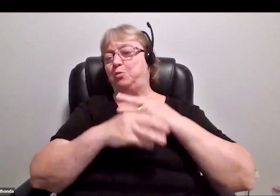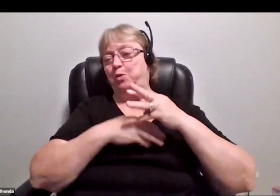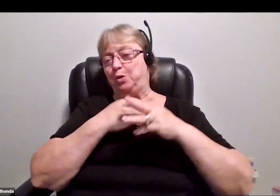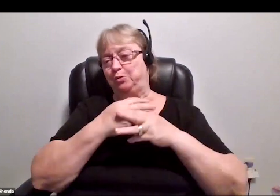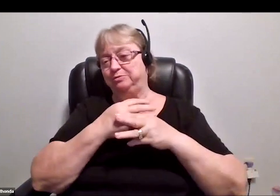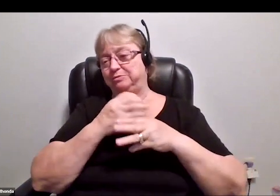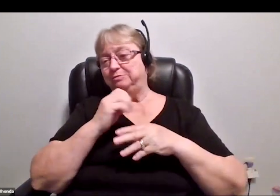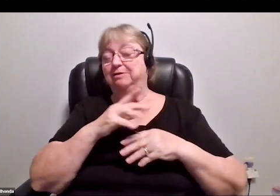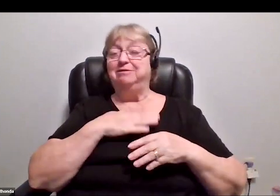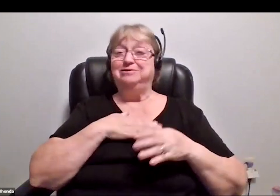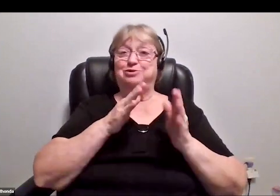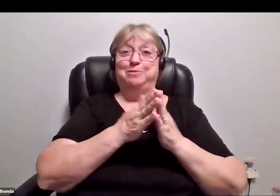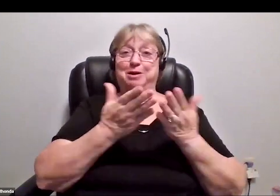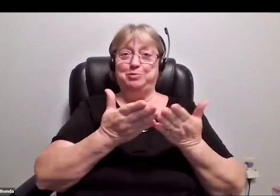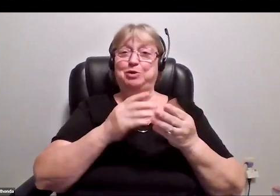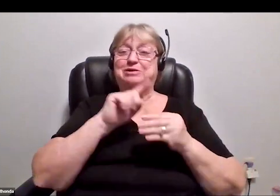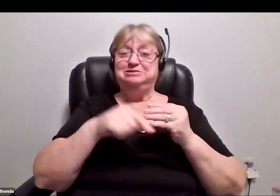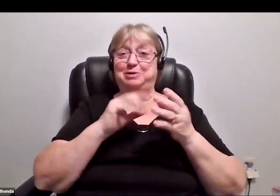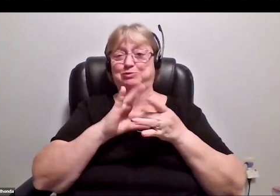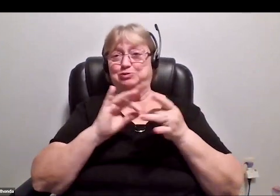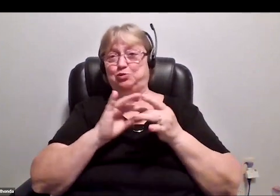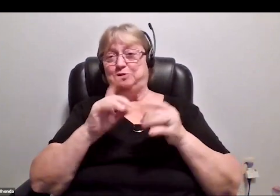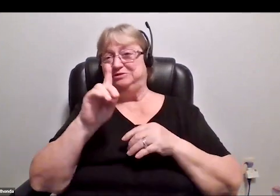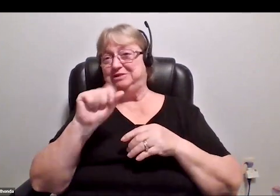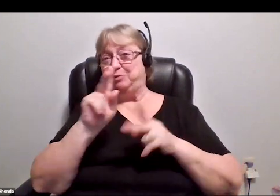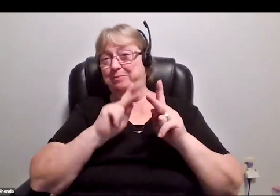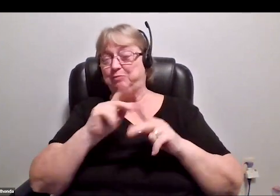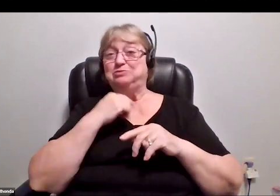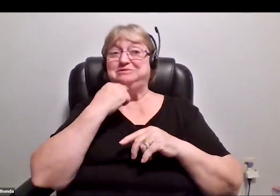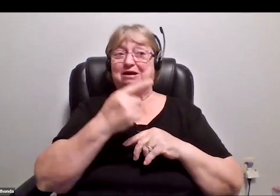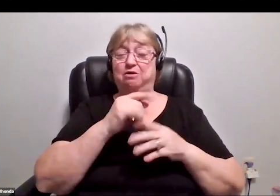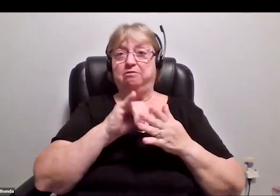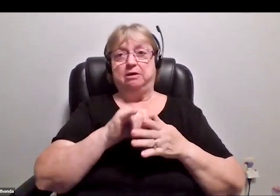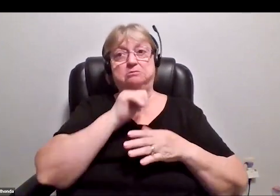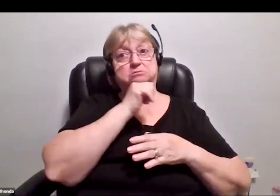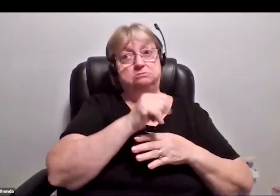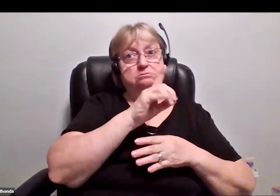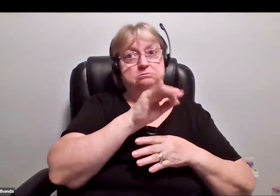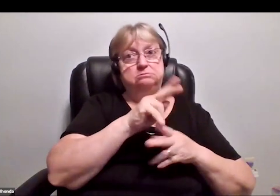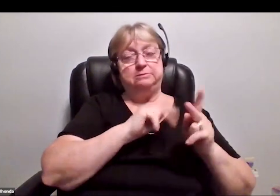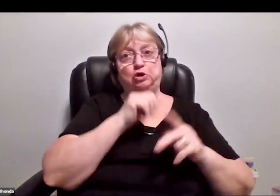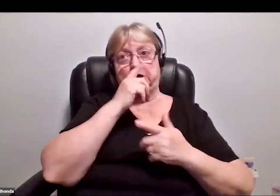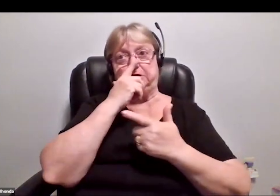My book is about the stories disabled people tell that non-disabled people usually aren't interested in. I want to take seriously the experiences